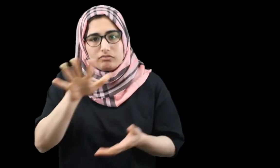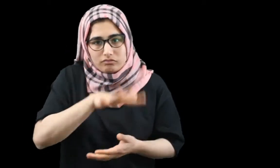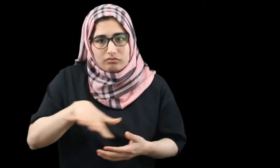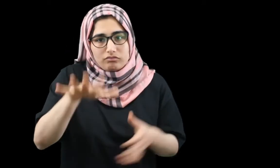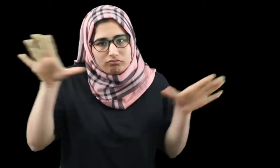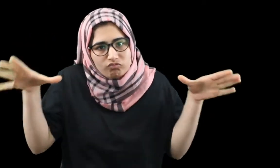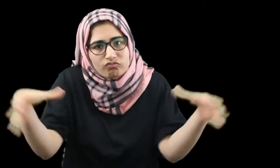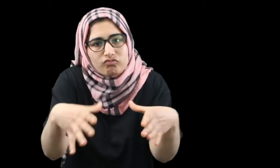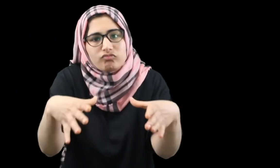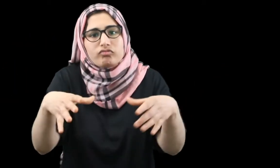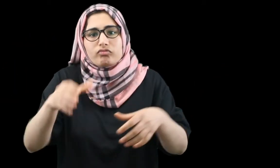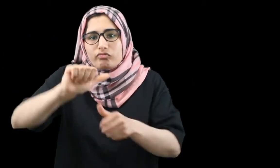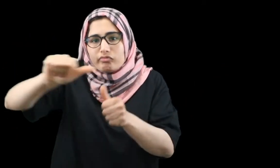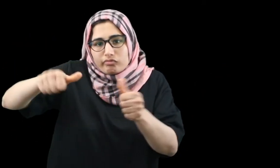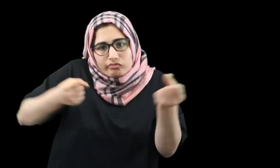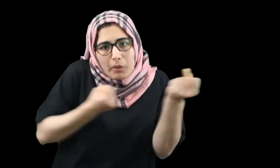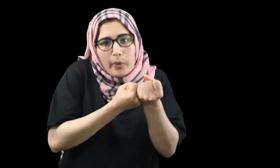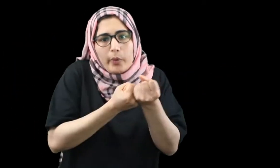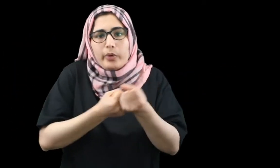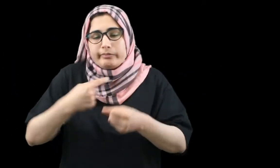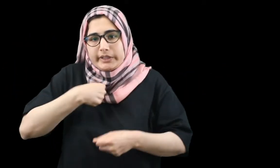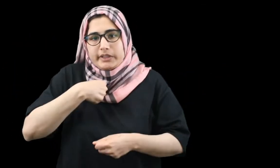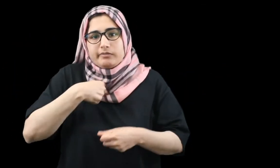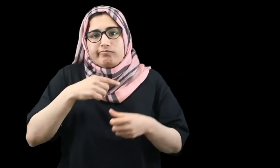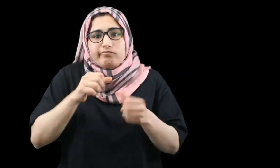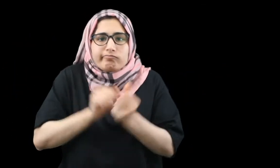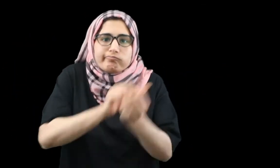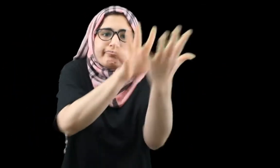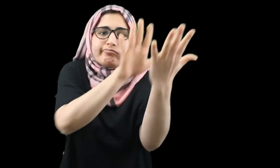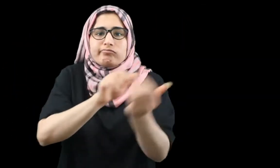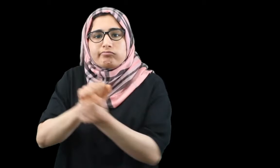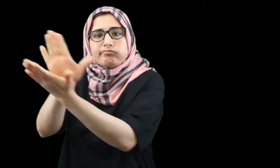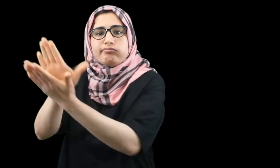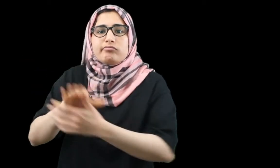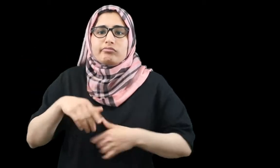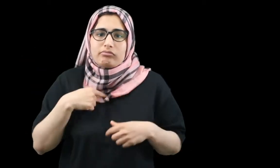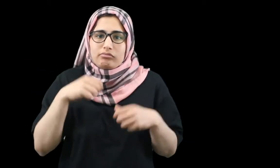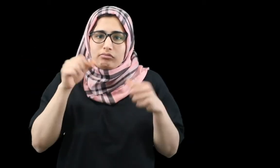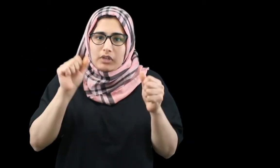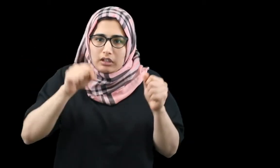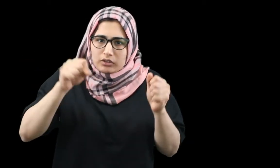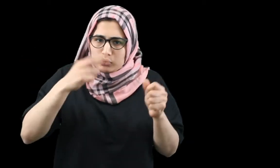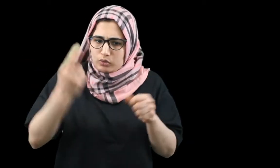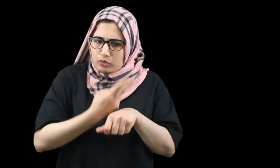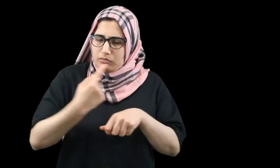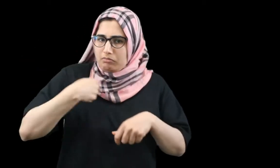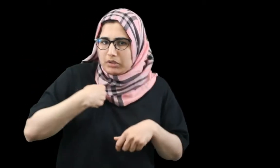With their support I was able to deal with the situation.